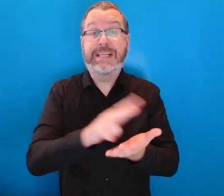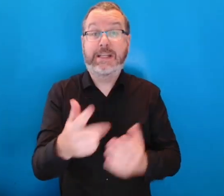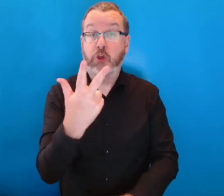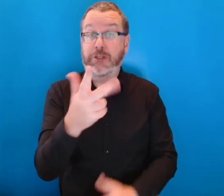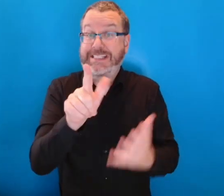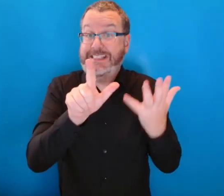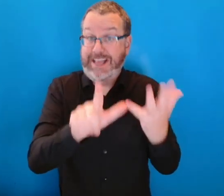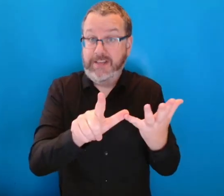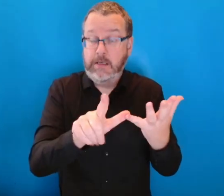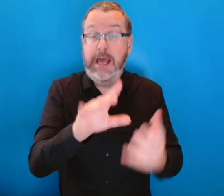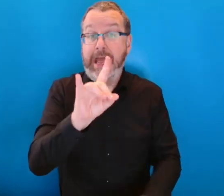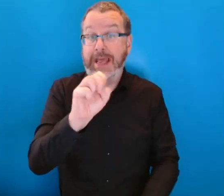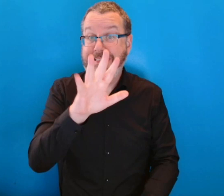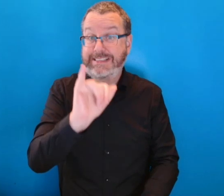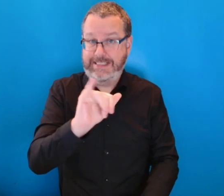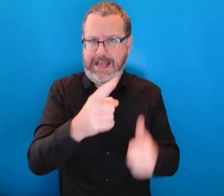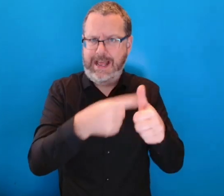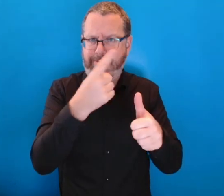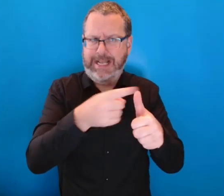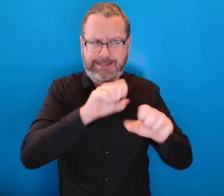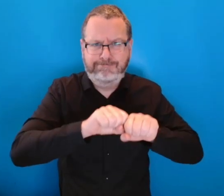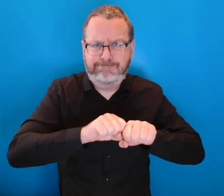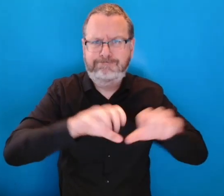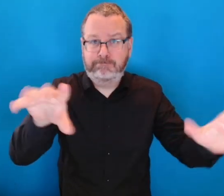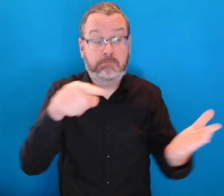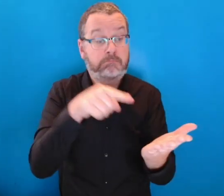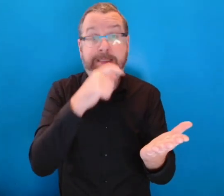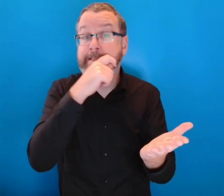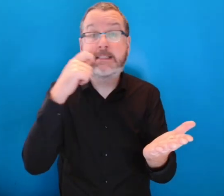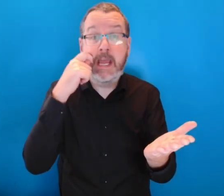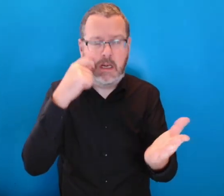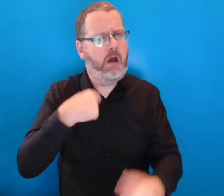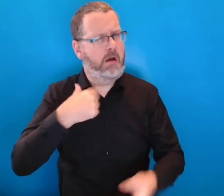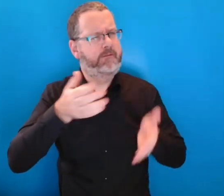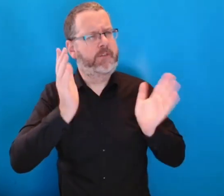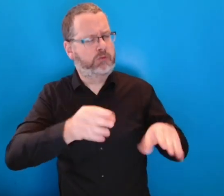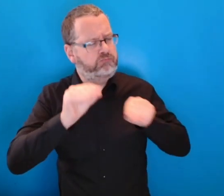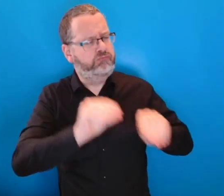In 1837 Hennessy advertised that he had "fitted one [deaf pupil]